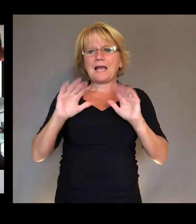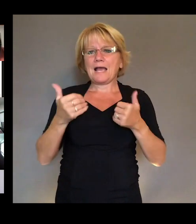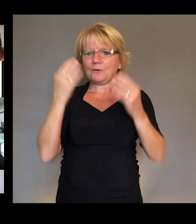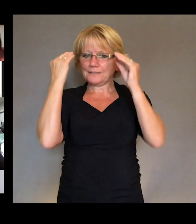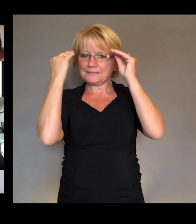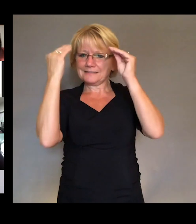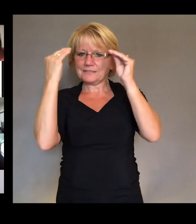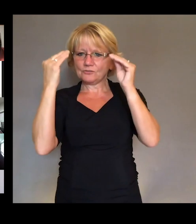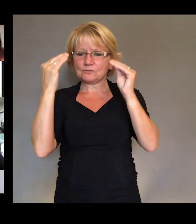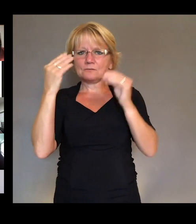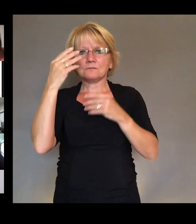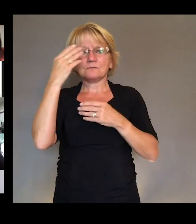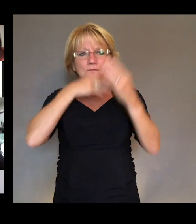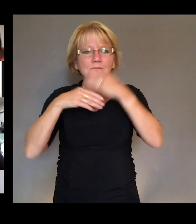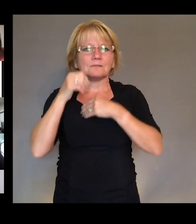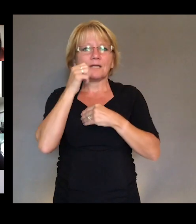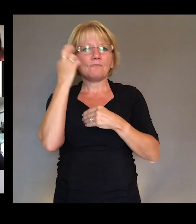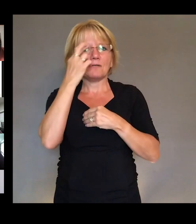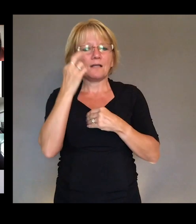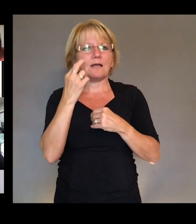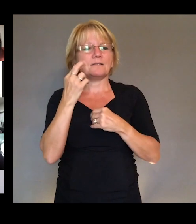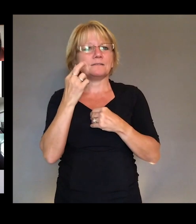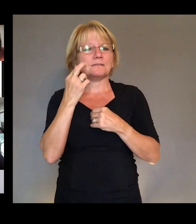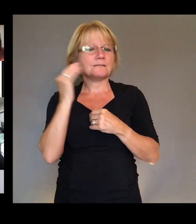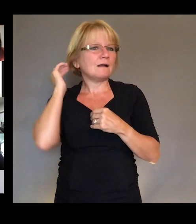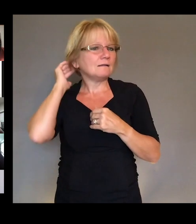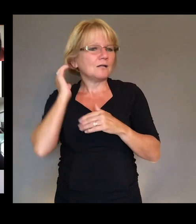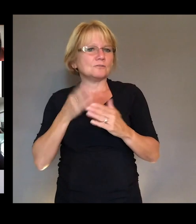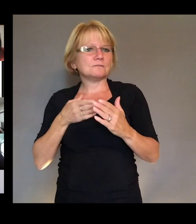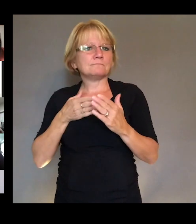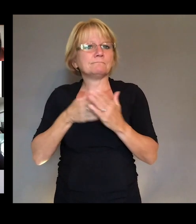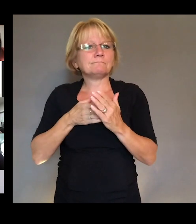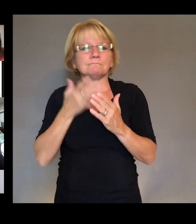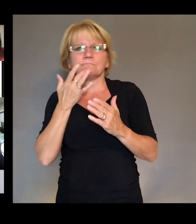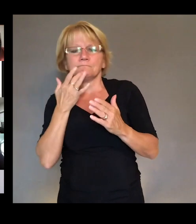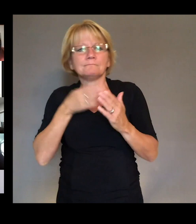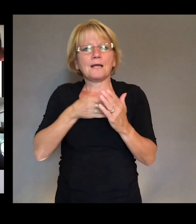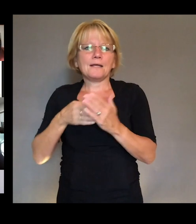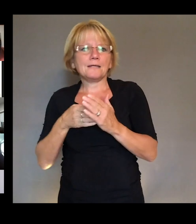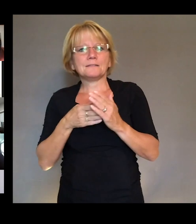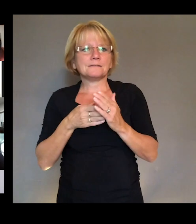unknowingly contribute to racism in our schools. And then maybe a lot of us can maybe kind of contribute from our areas of where,